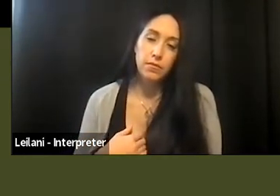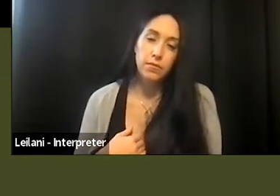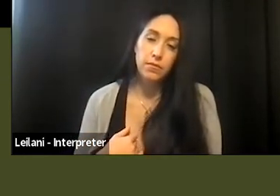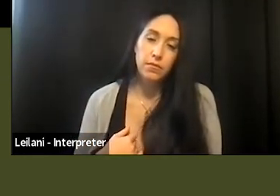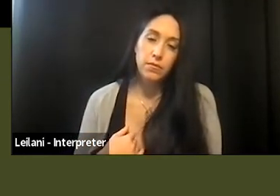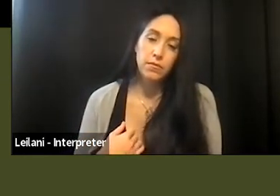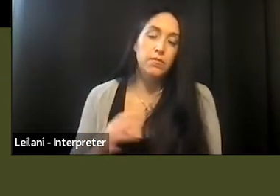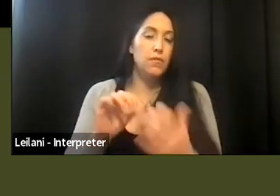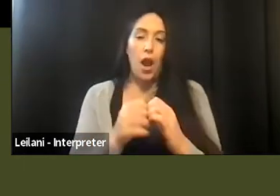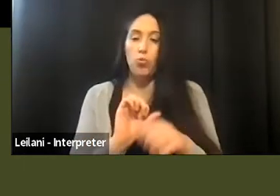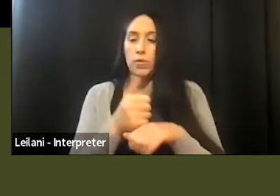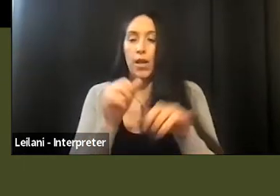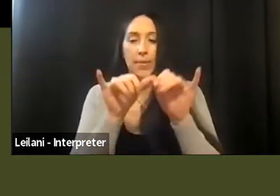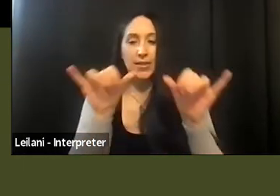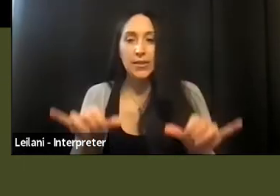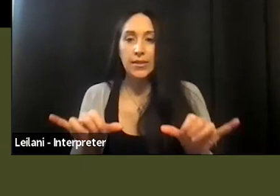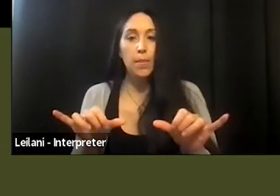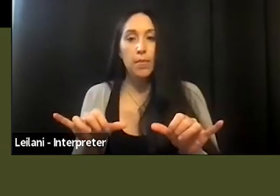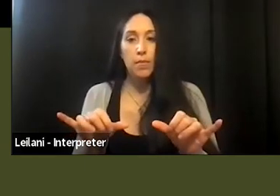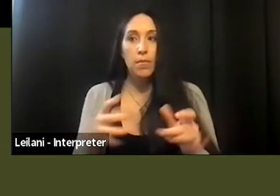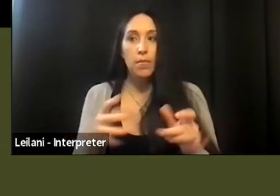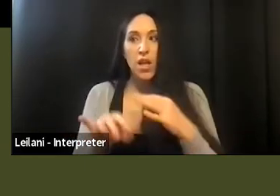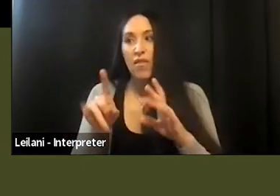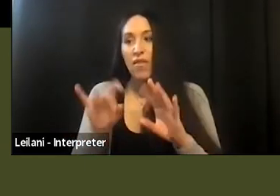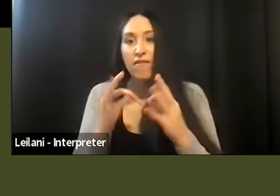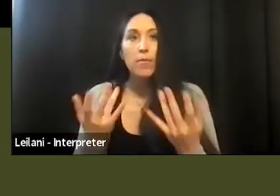That way, families, instead of waiting two, three, four, five years,